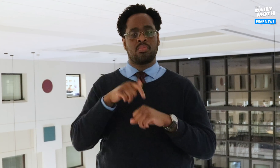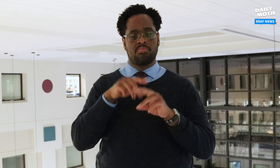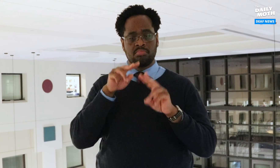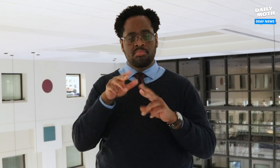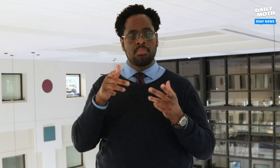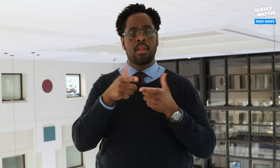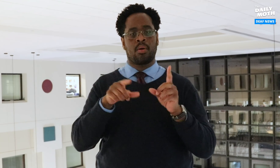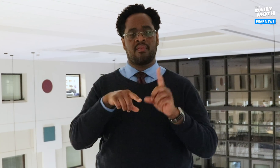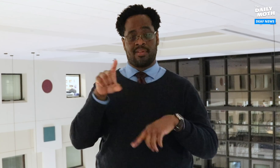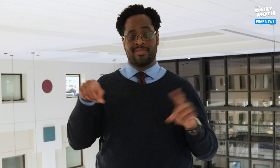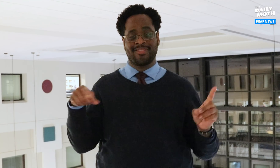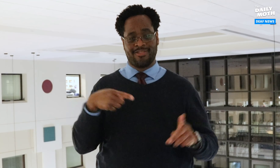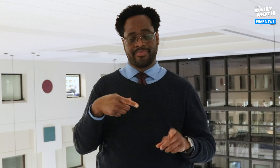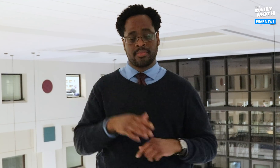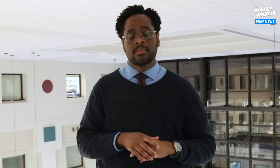Most of the time I look at language variations.